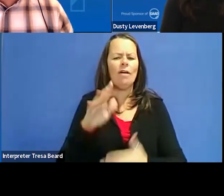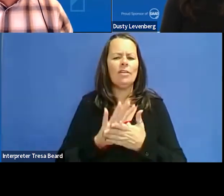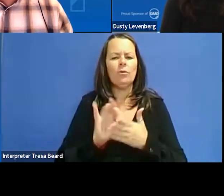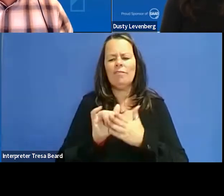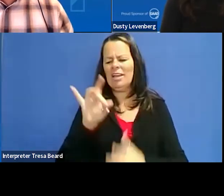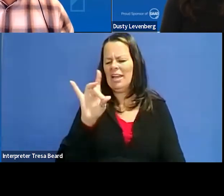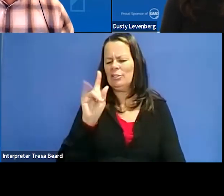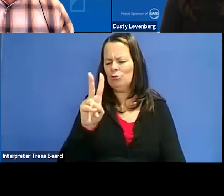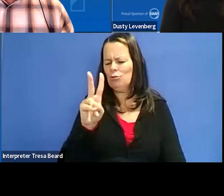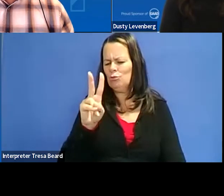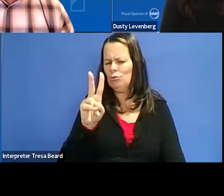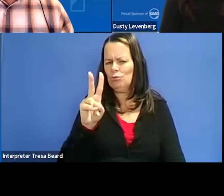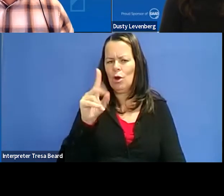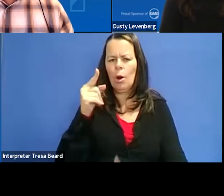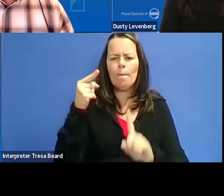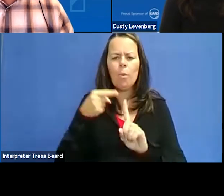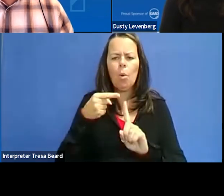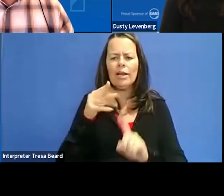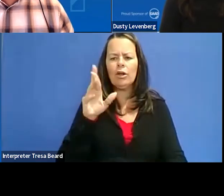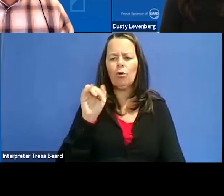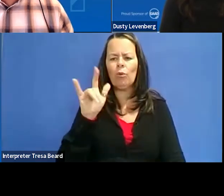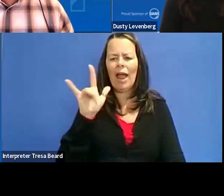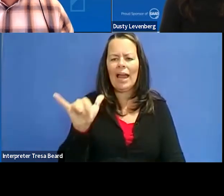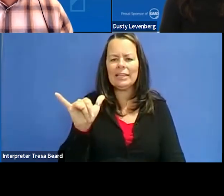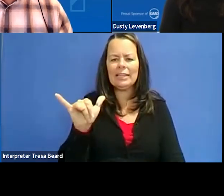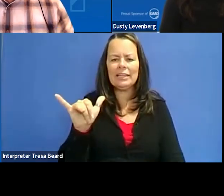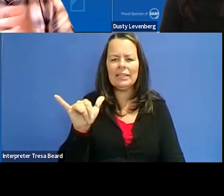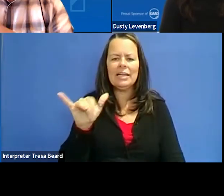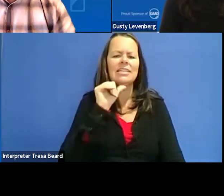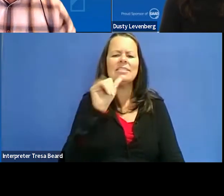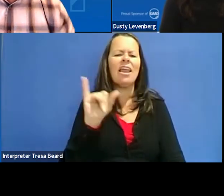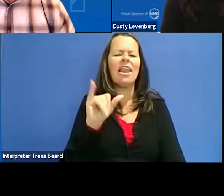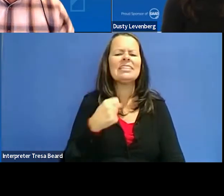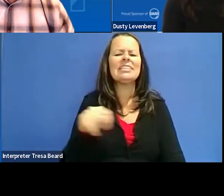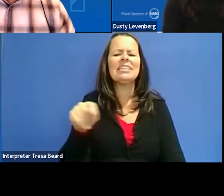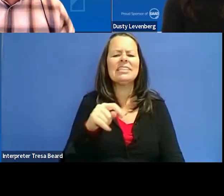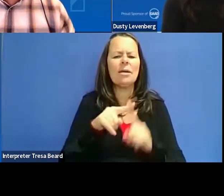on -- what is it called again? It's not like tennis. But it's with the little funny nets.